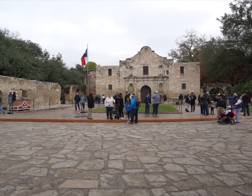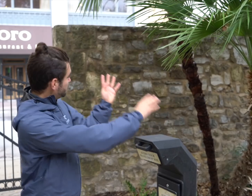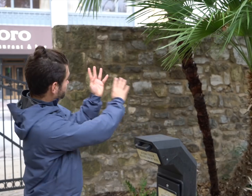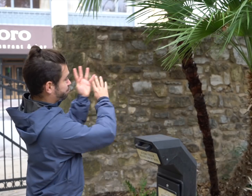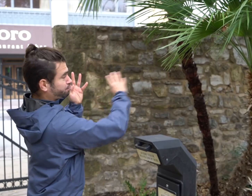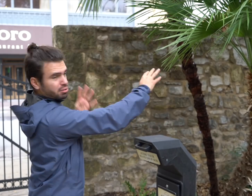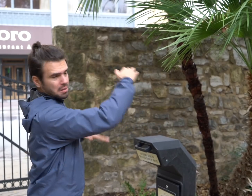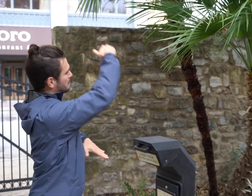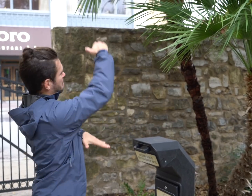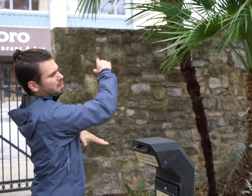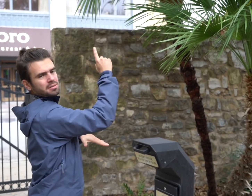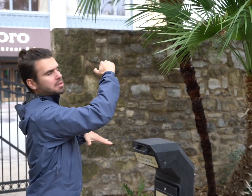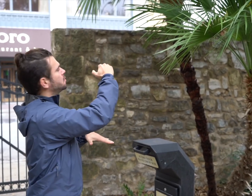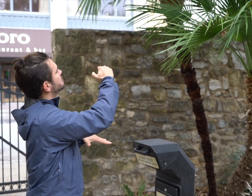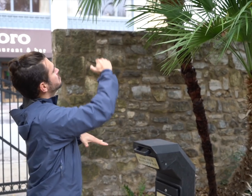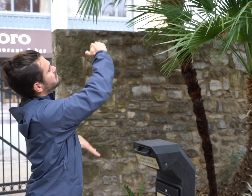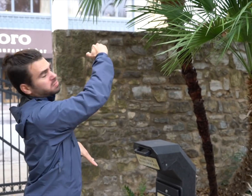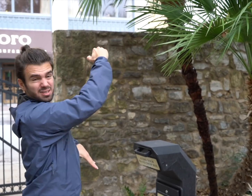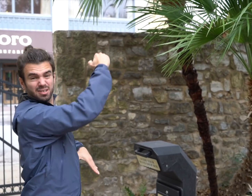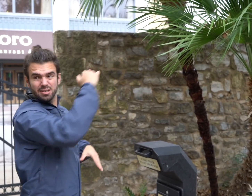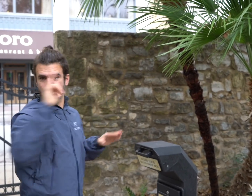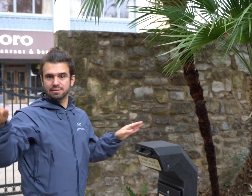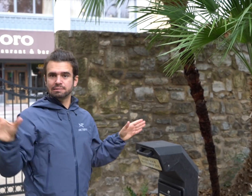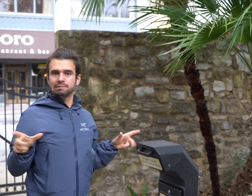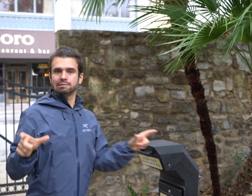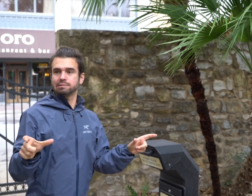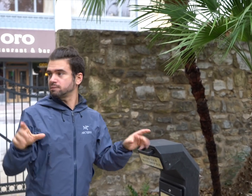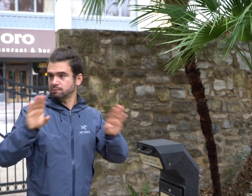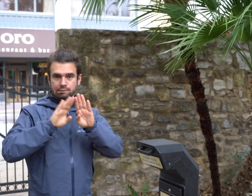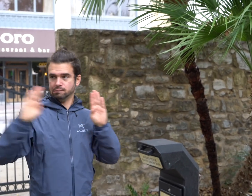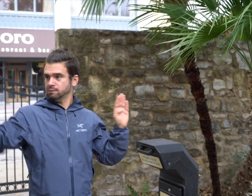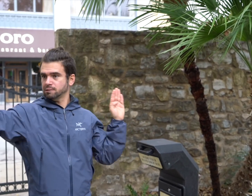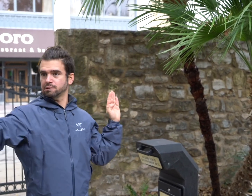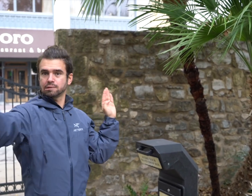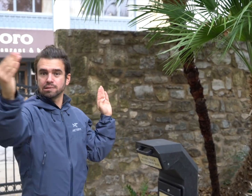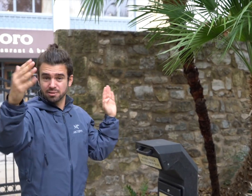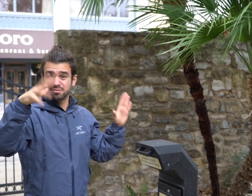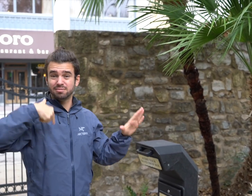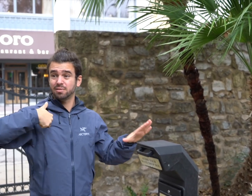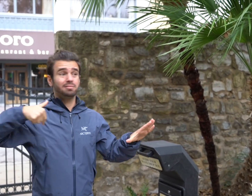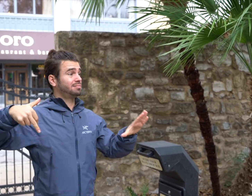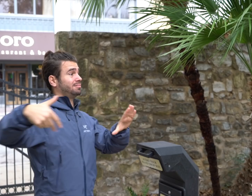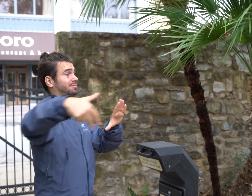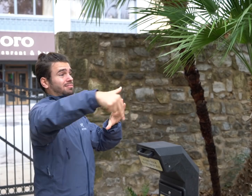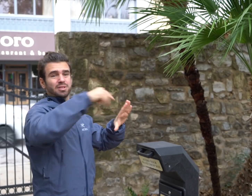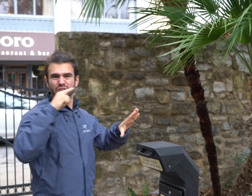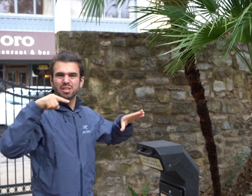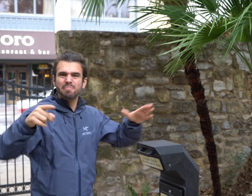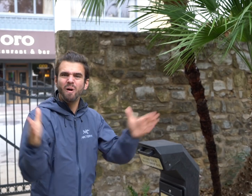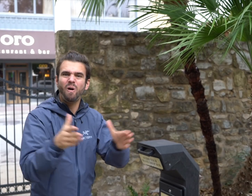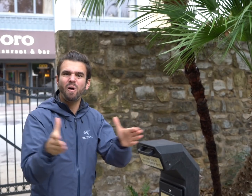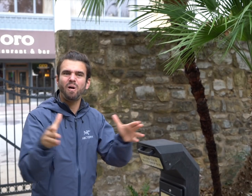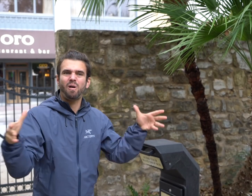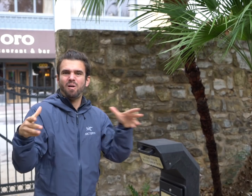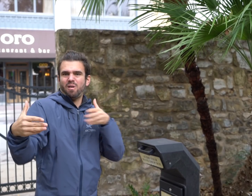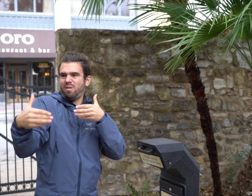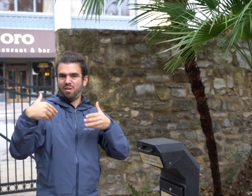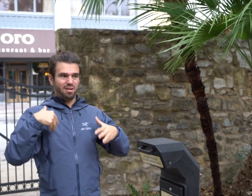The current fort is not the right measure, however, that was the fort they used to defend themselves. I was walking around a bit. The Alamo is small.